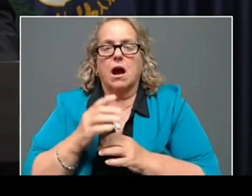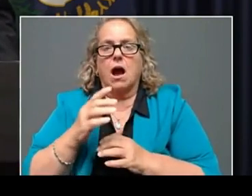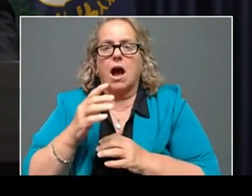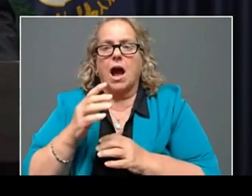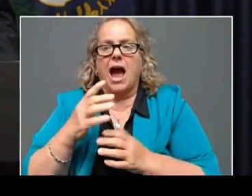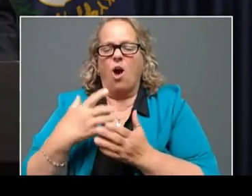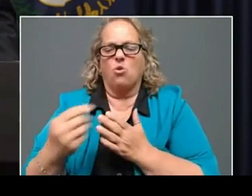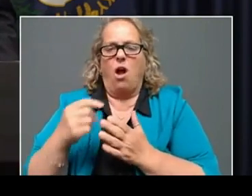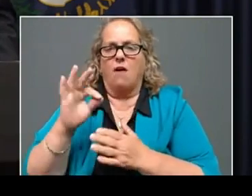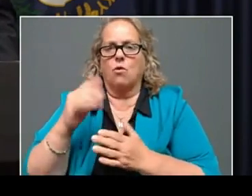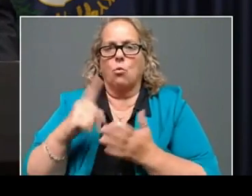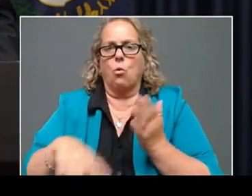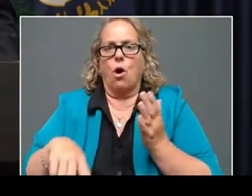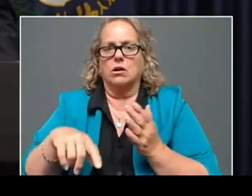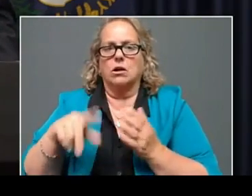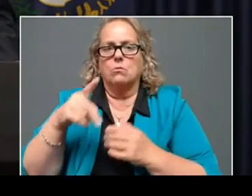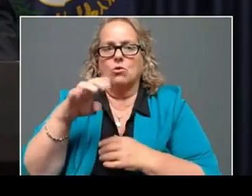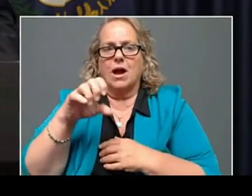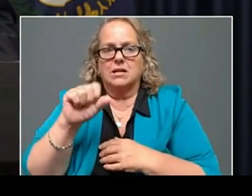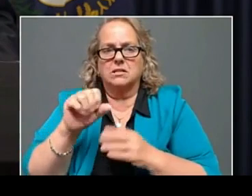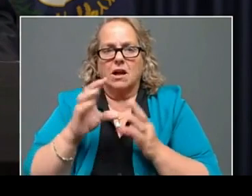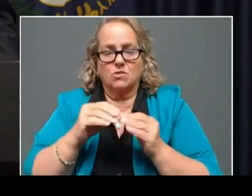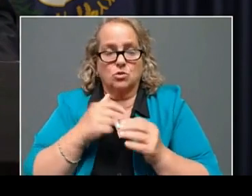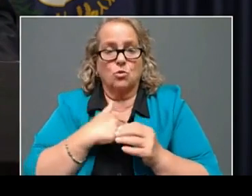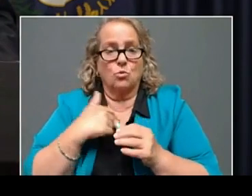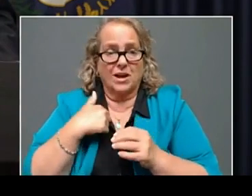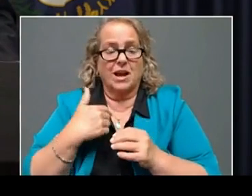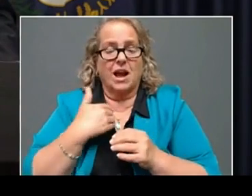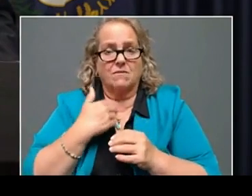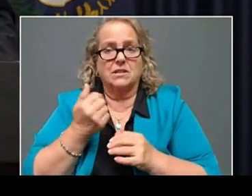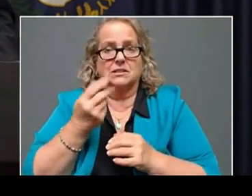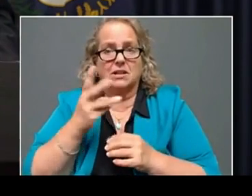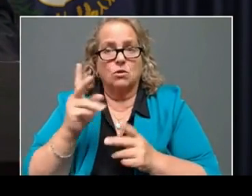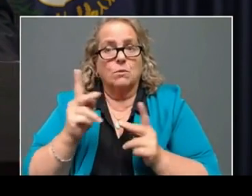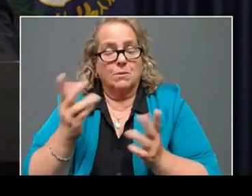lost a number of individuals here in Kentucky, including in our state